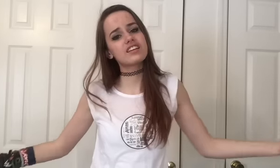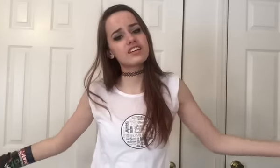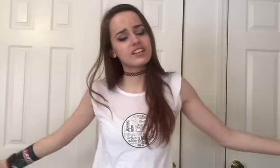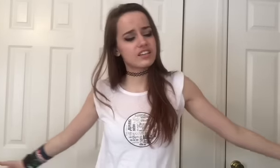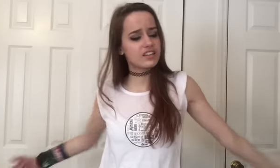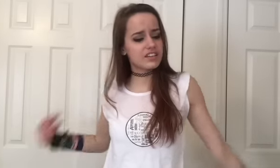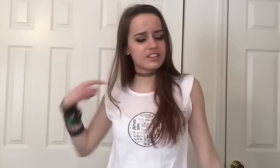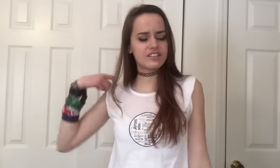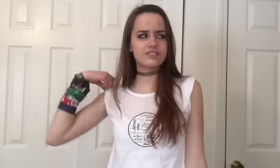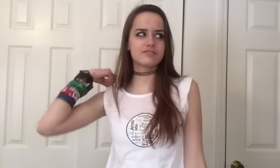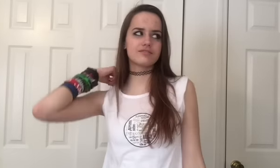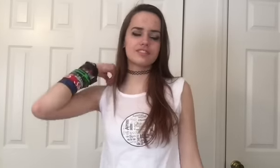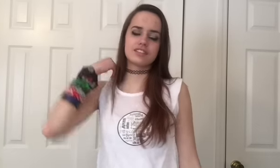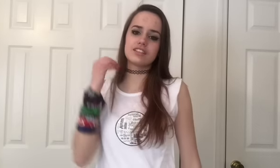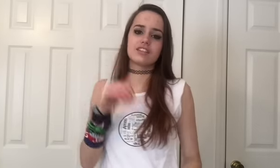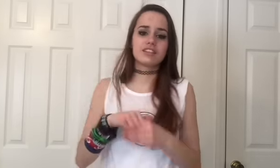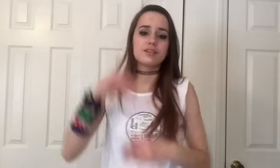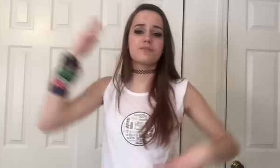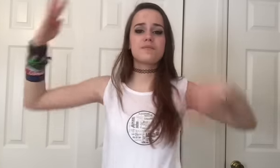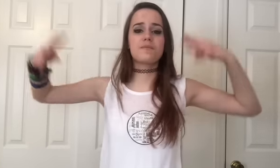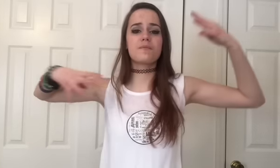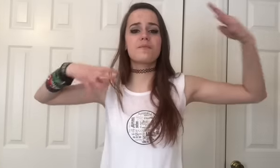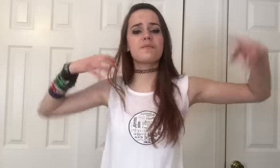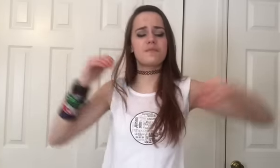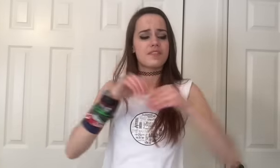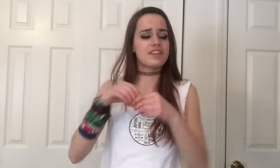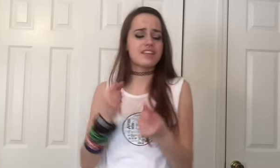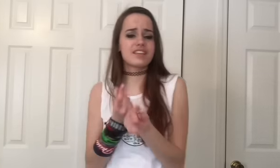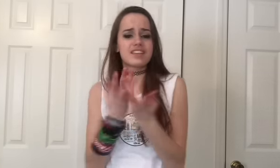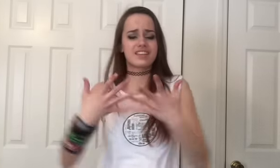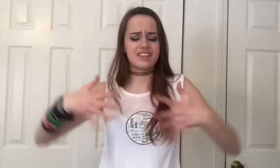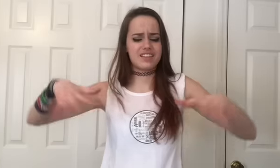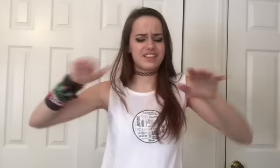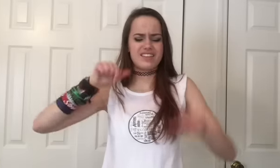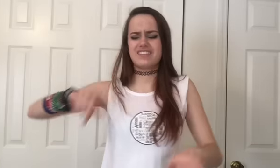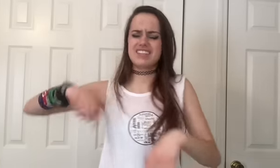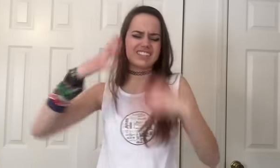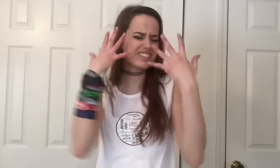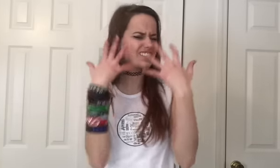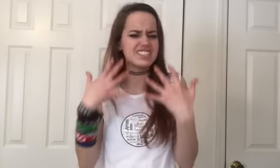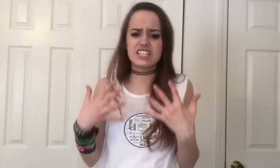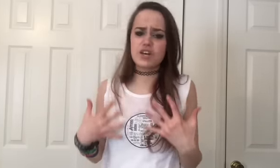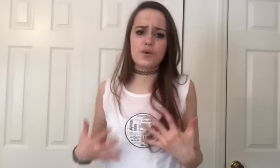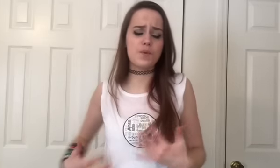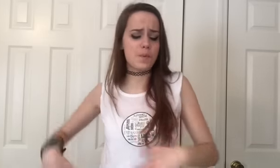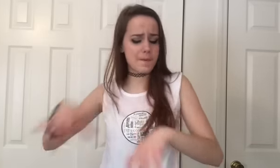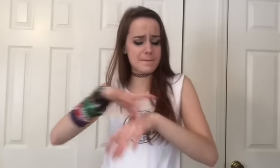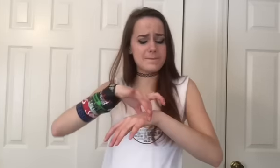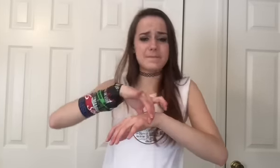in the madness and soil of that sad earthly scene